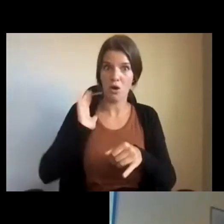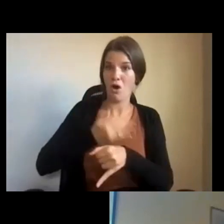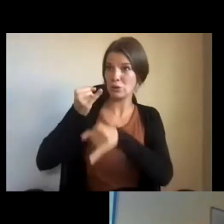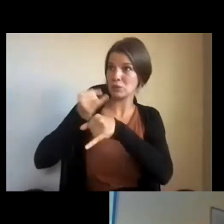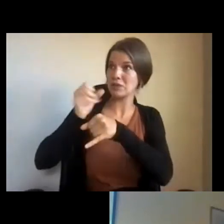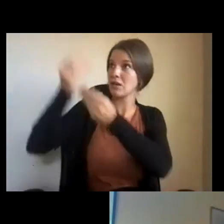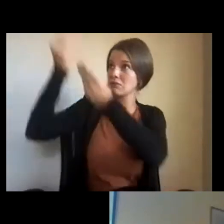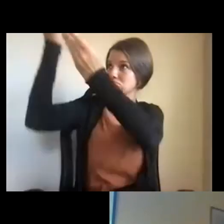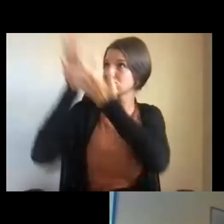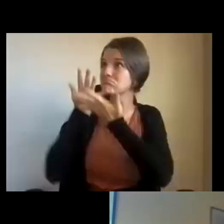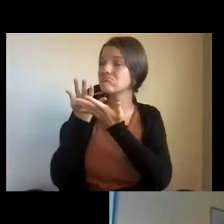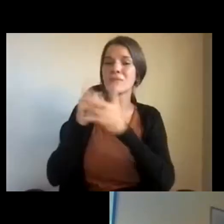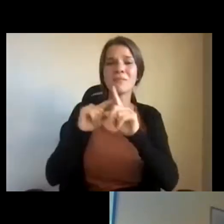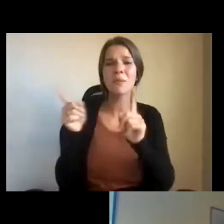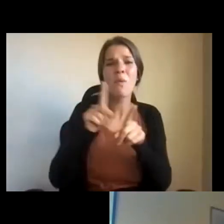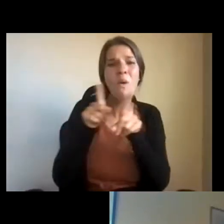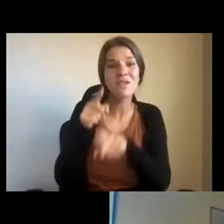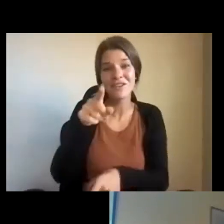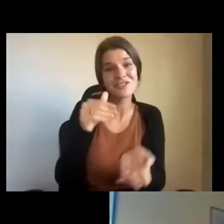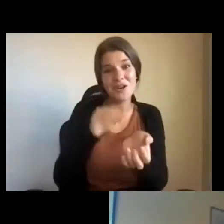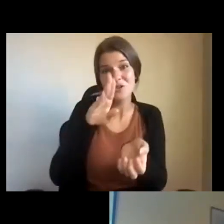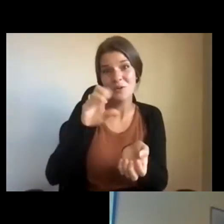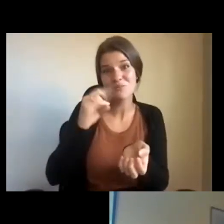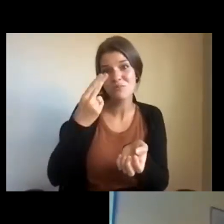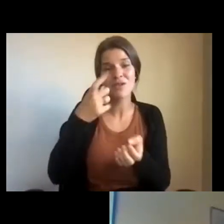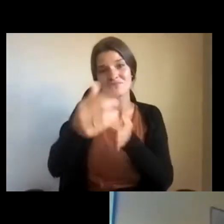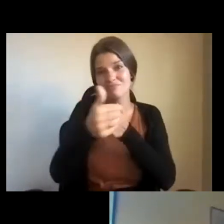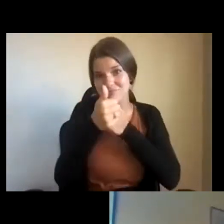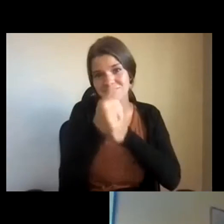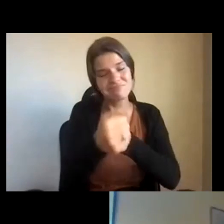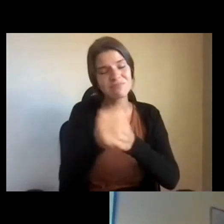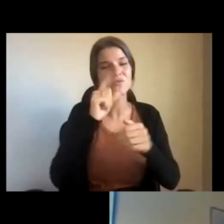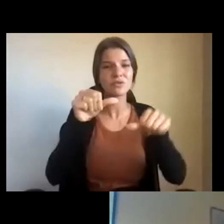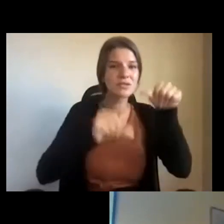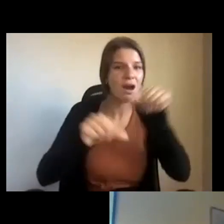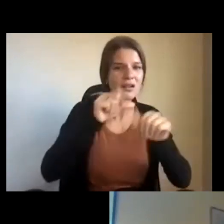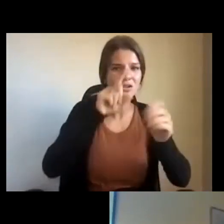But, Dr. Branche, you're leading the charge in the science and the research. It makes me so proud